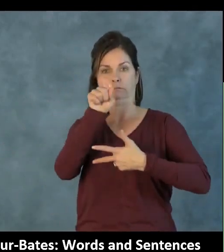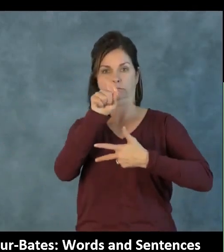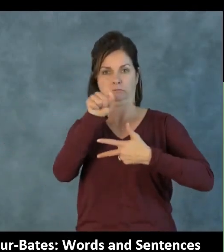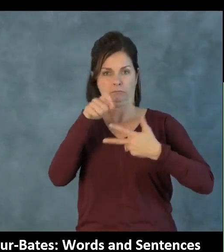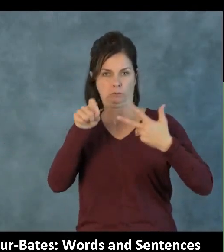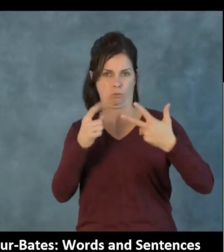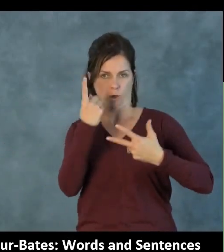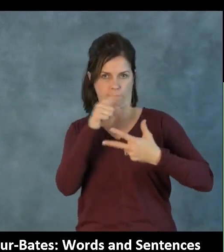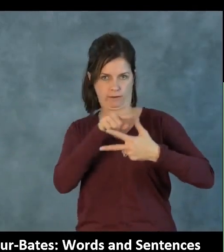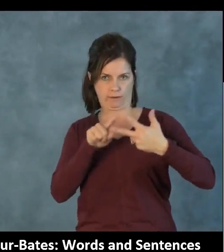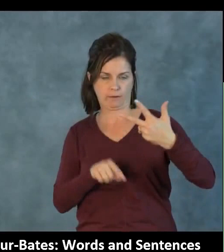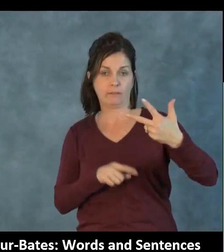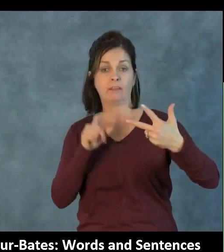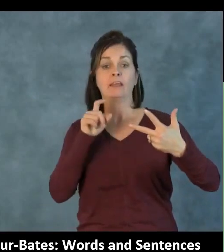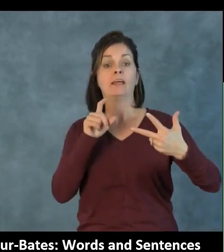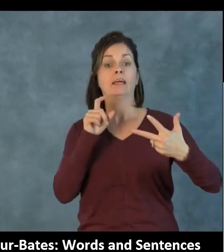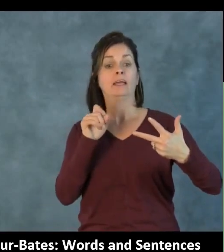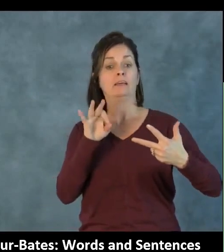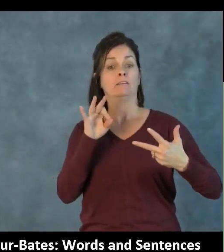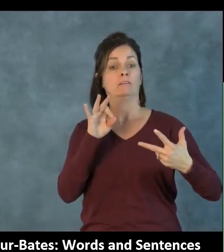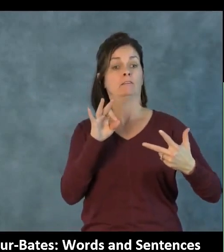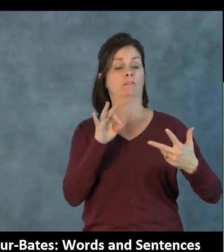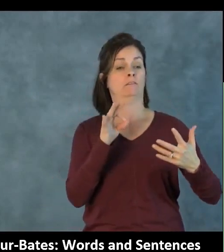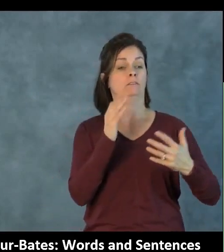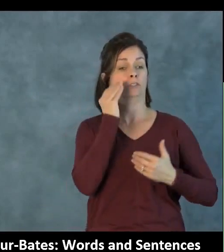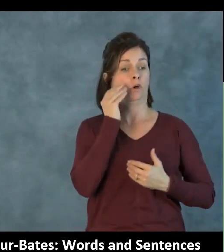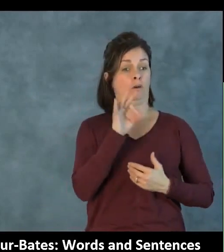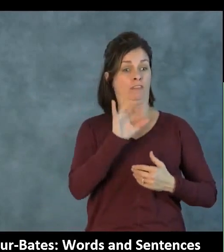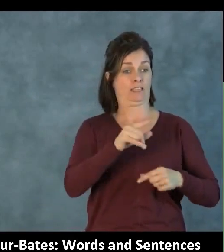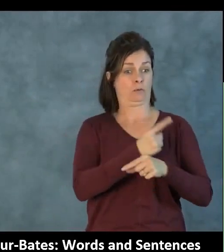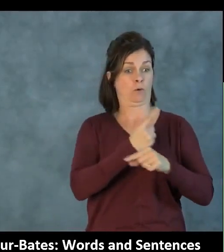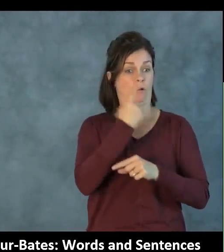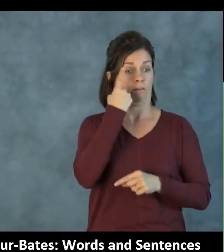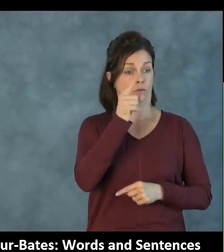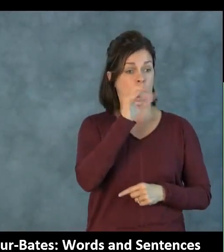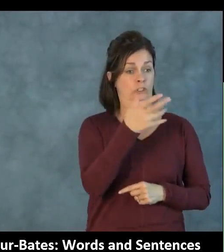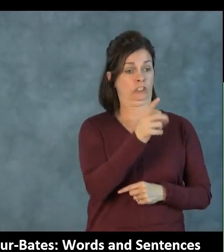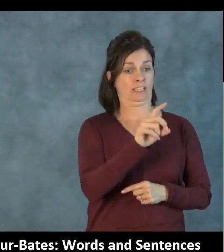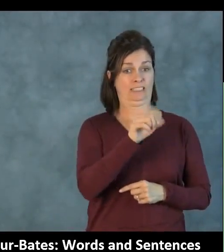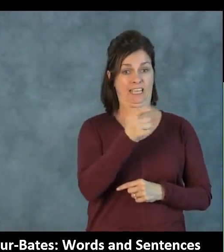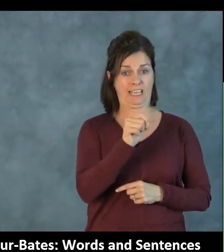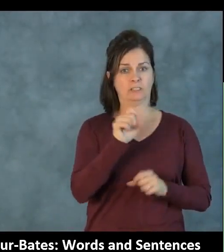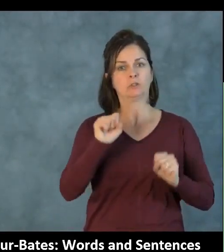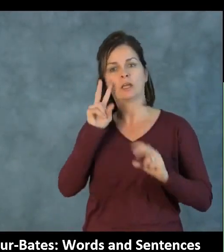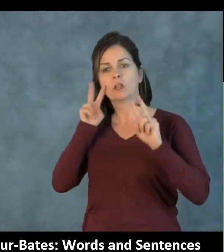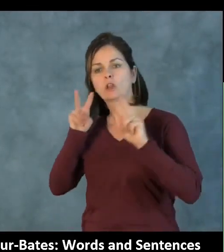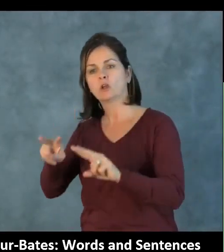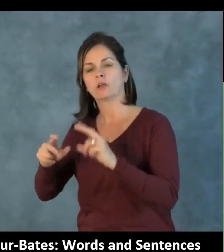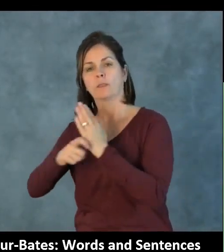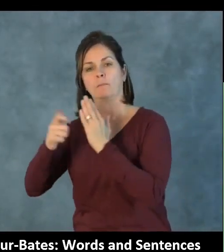there's a table in the manual for the MacArthur, that will show us what percentage of children